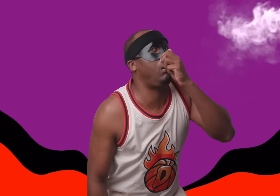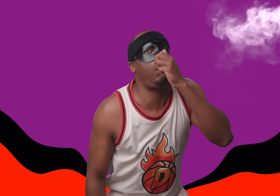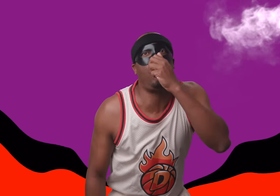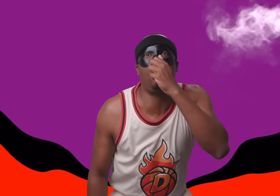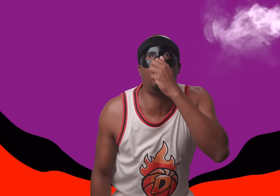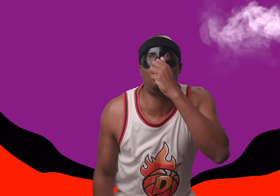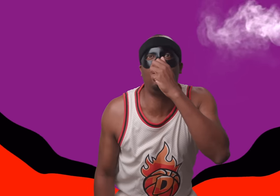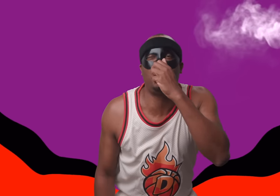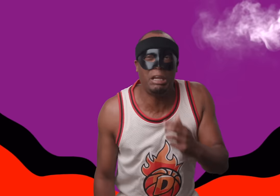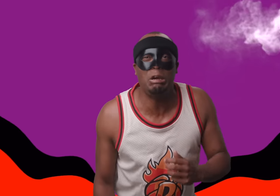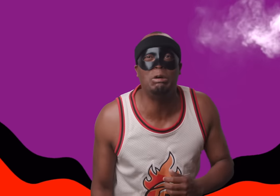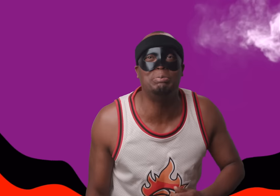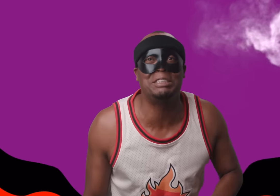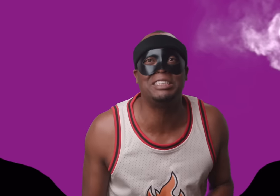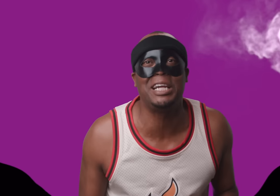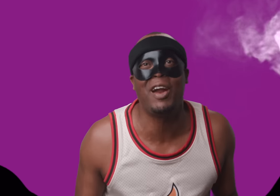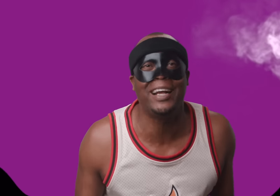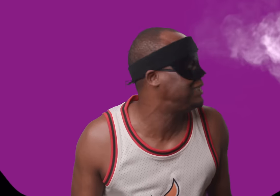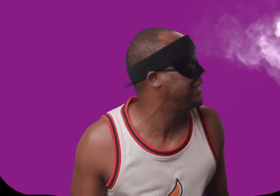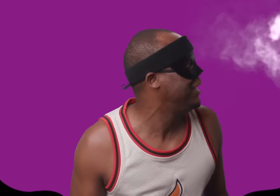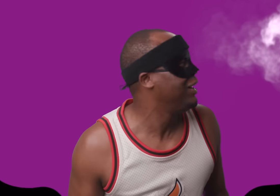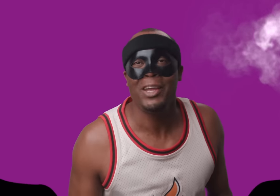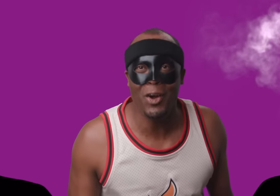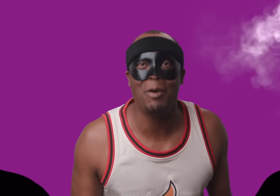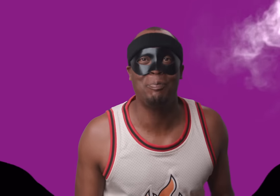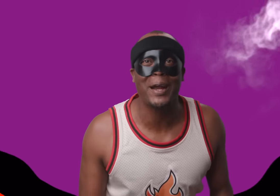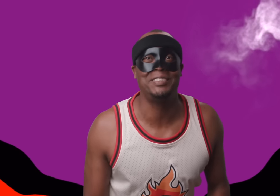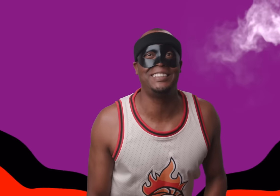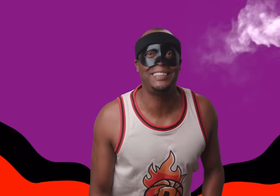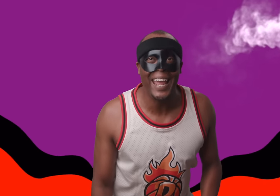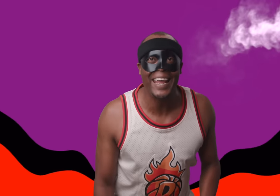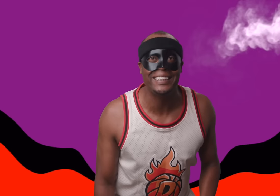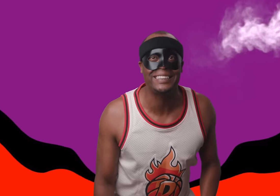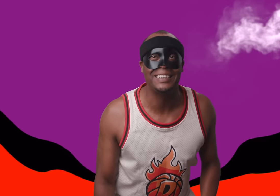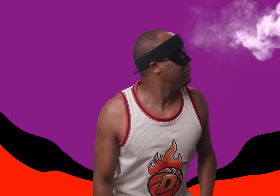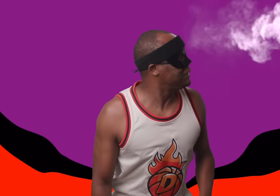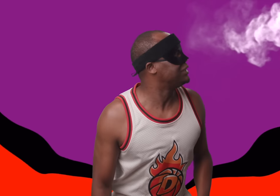Oh! Ew, Mr. T Rex! Your breath stinks! Mr.